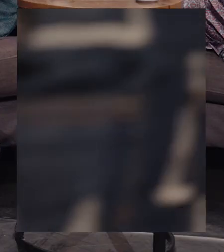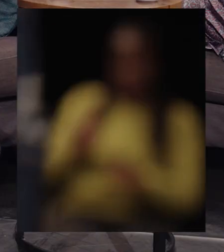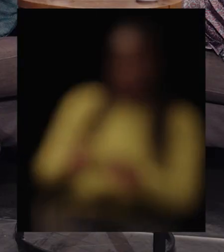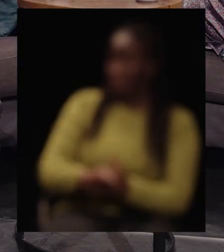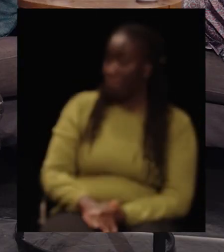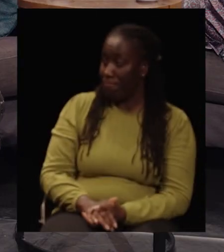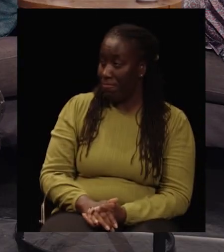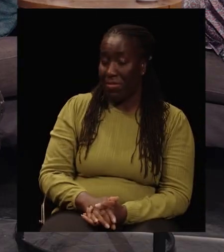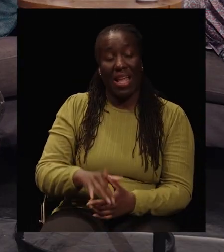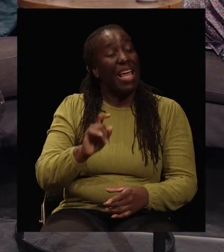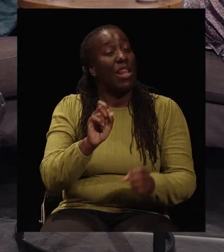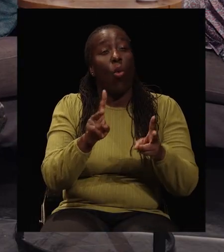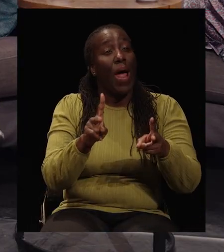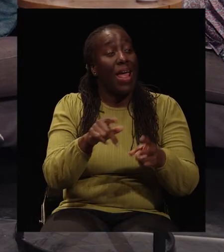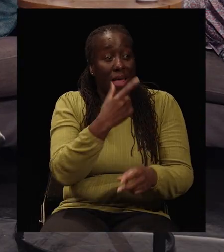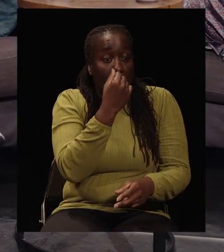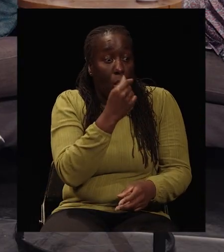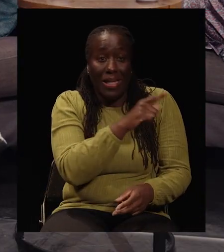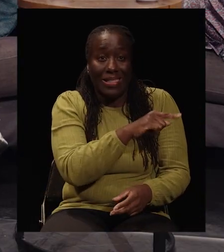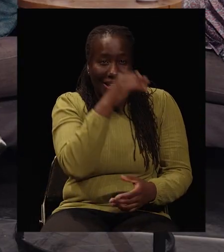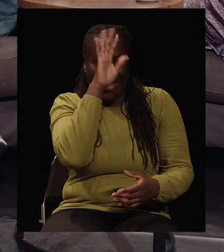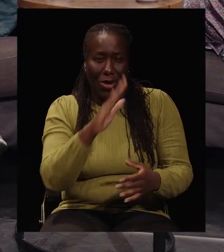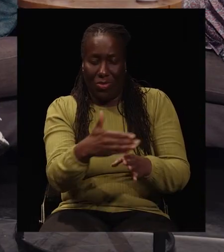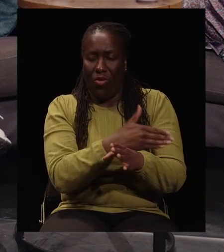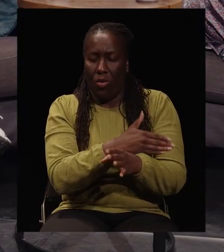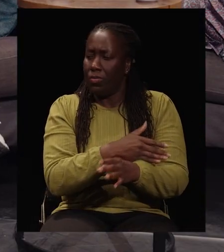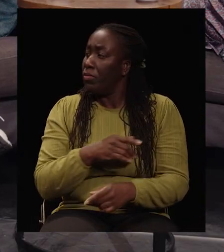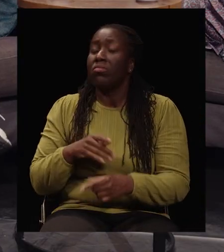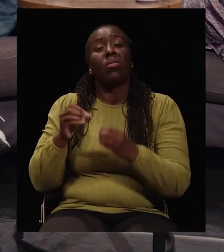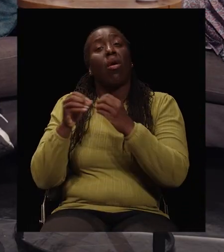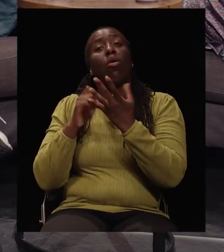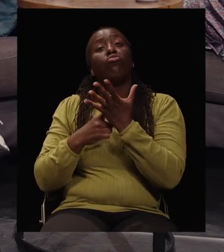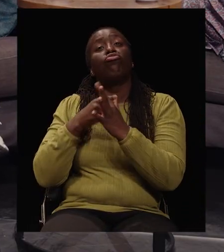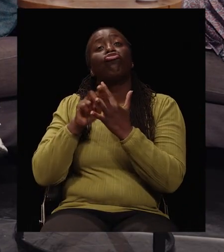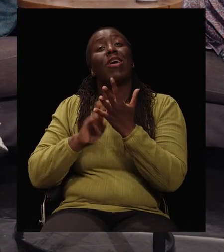in a way that they may have not before. And what has been the outcome of that for you? What have you found?